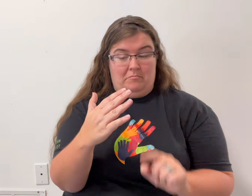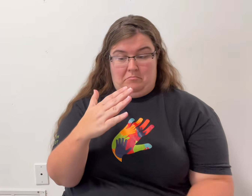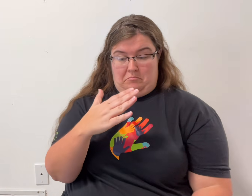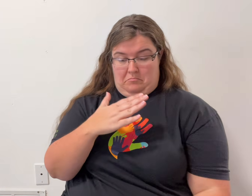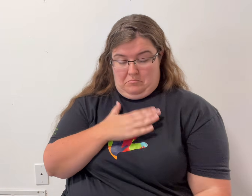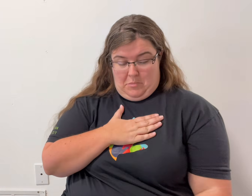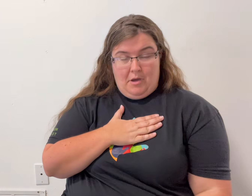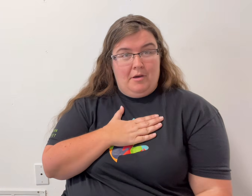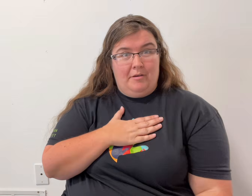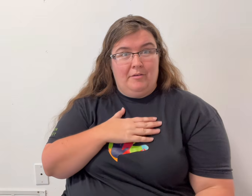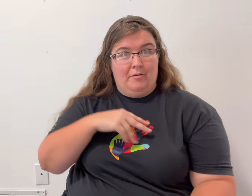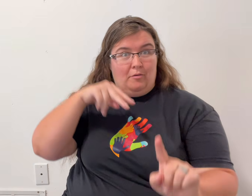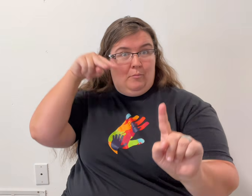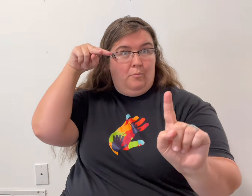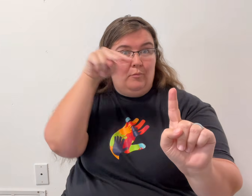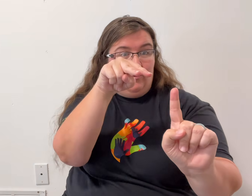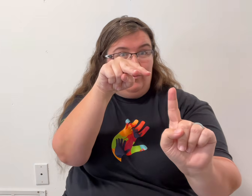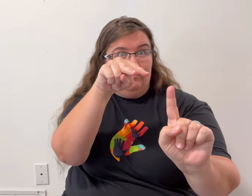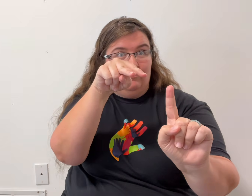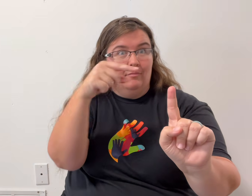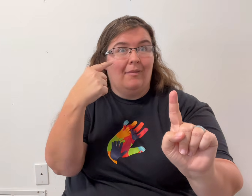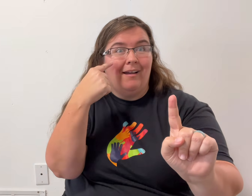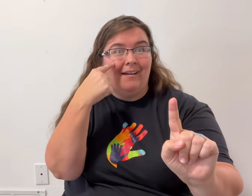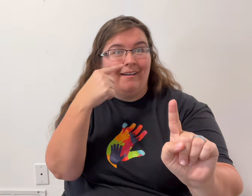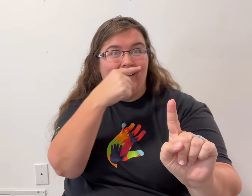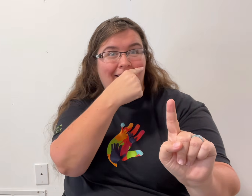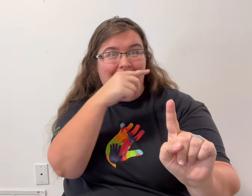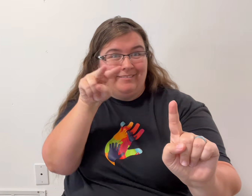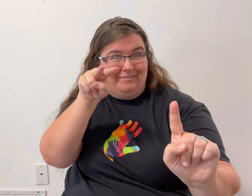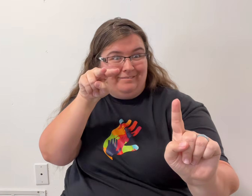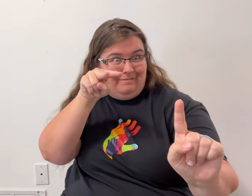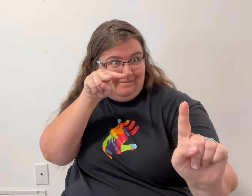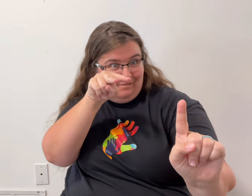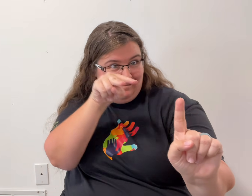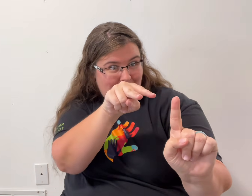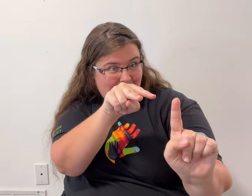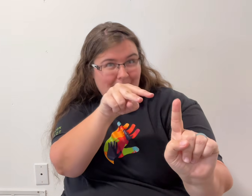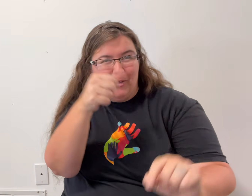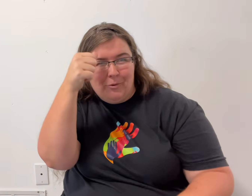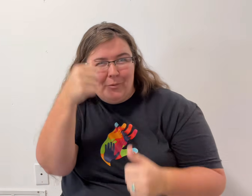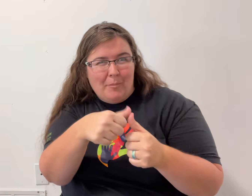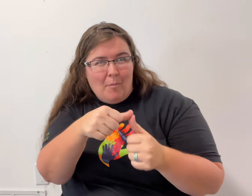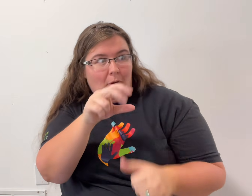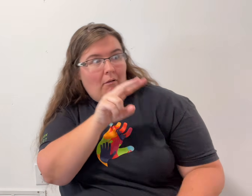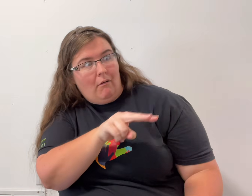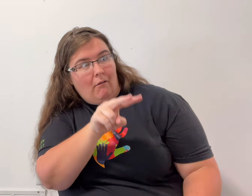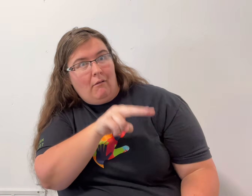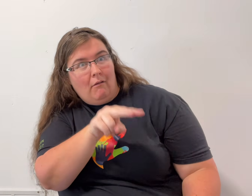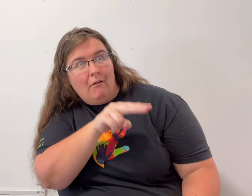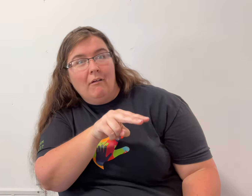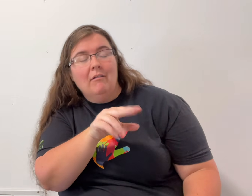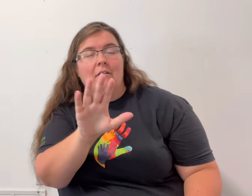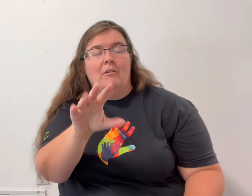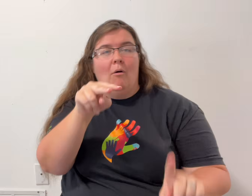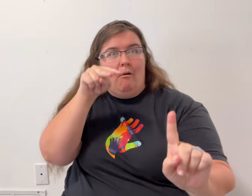Sign MY first then PERSPECTIVE the fingers are your eyes looking at something (remember the sign for OBSERVE uses the same handshape?)